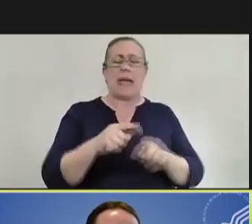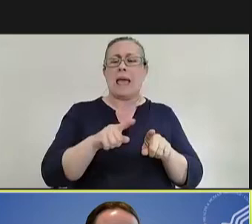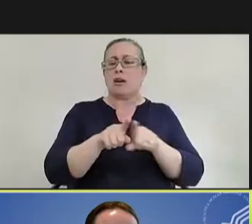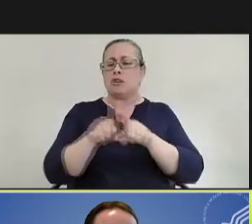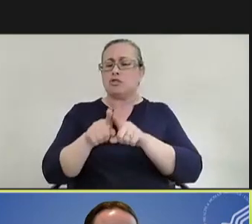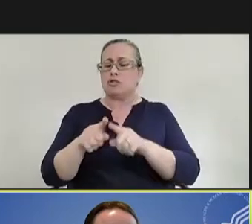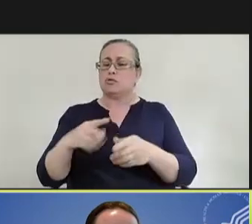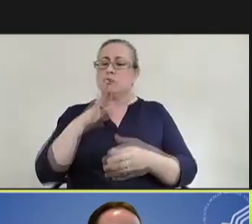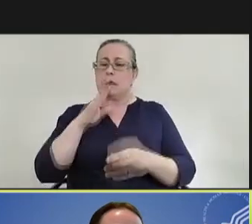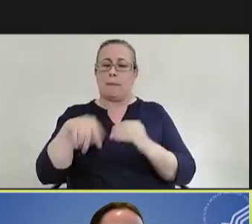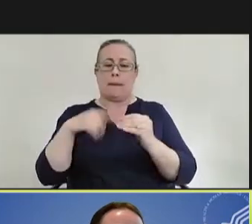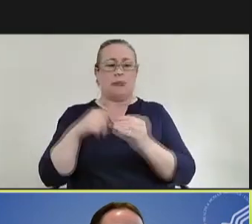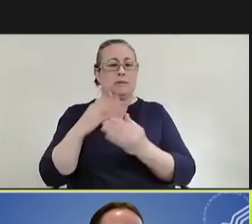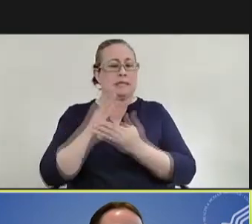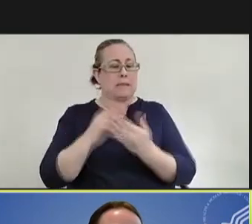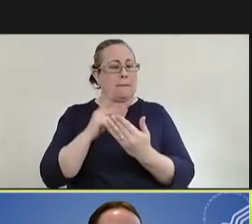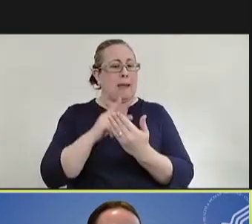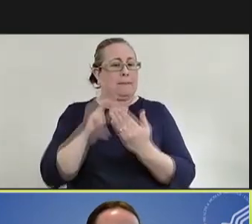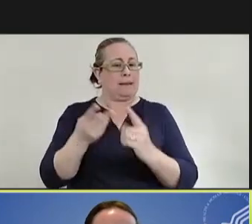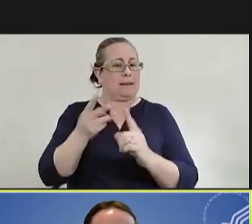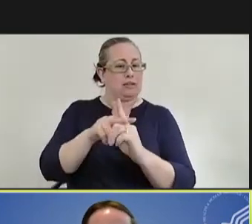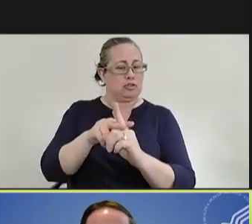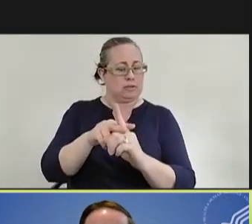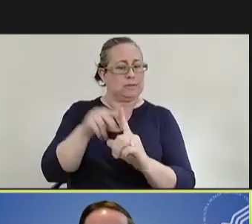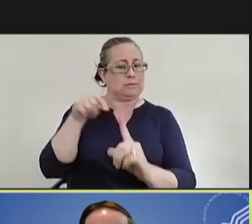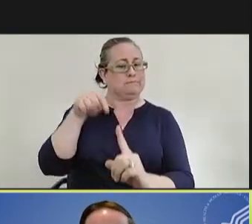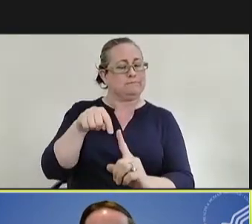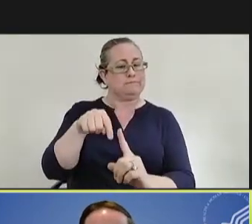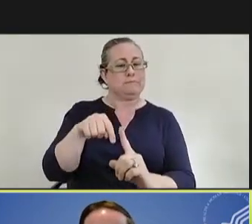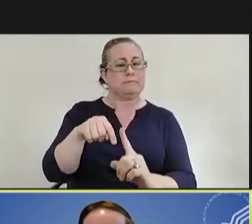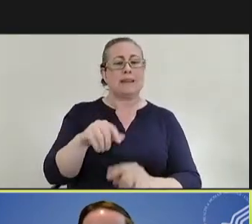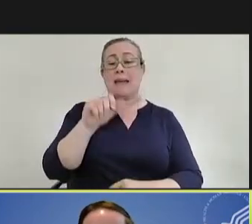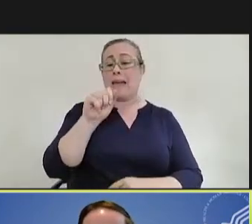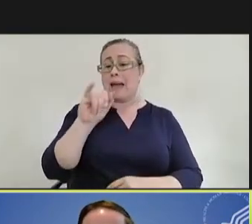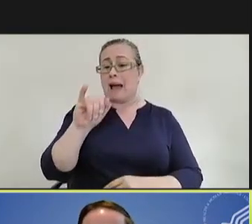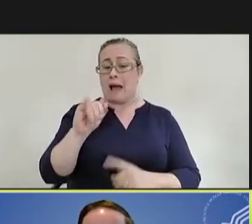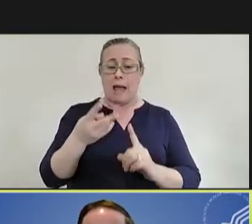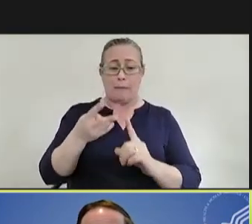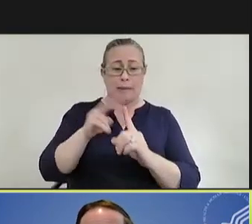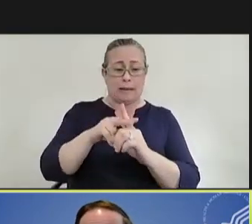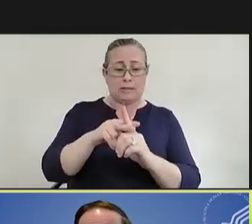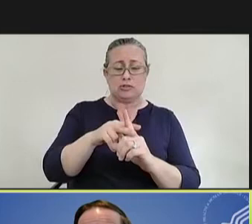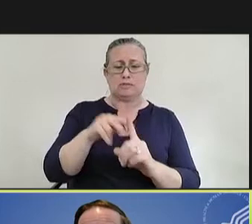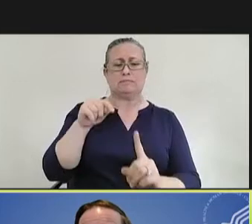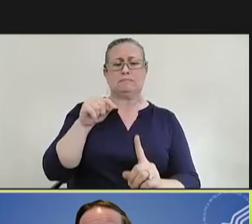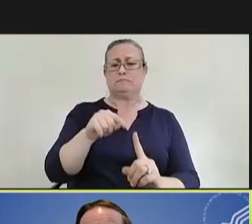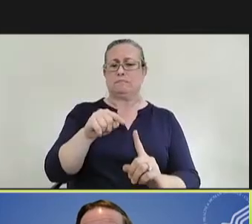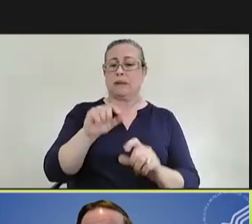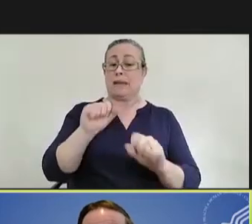an apartment. You know, as I said, AI applications have the potential to improve care, address health